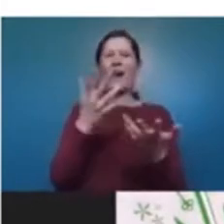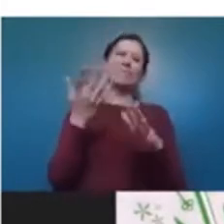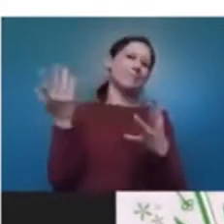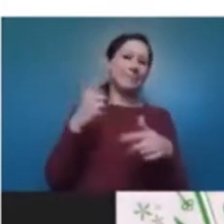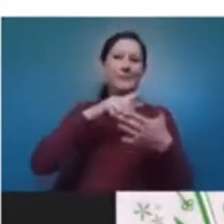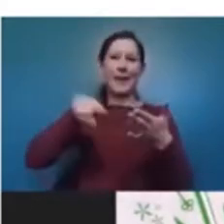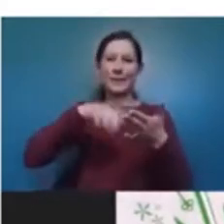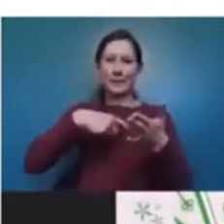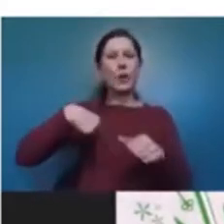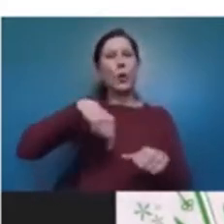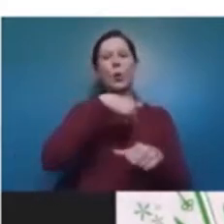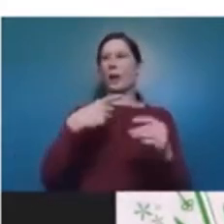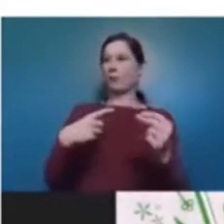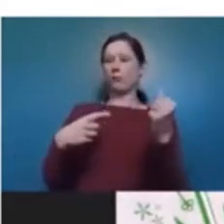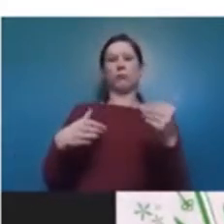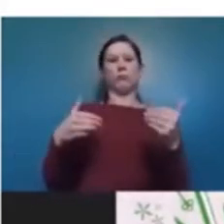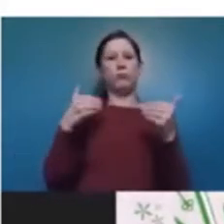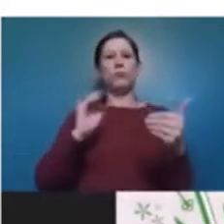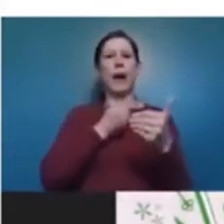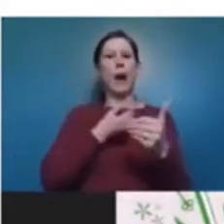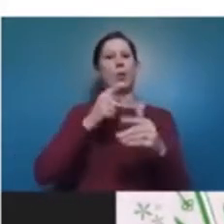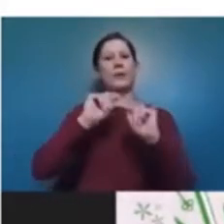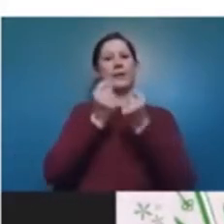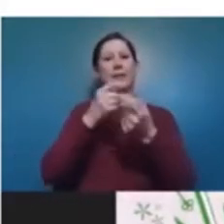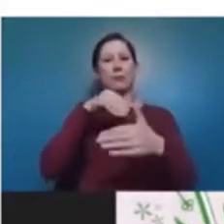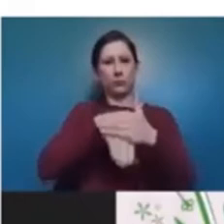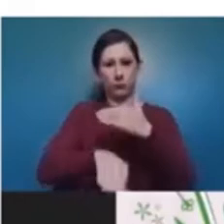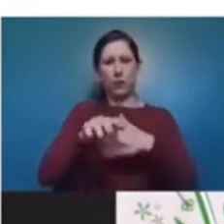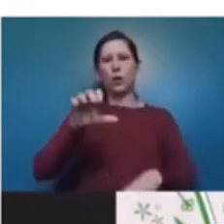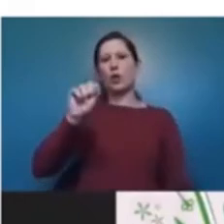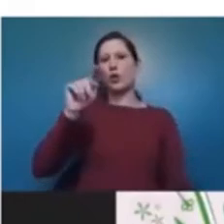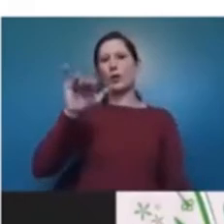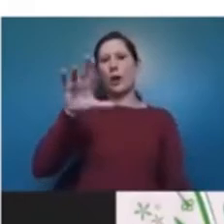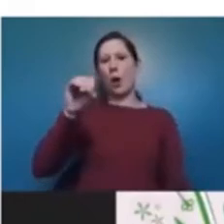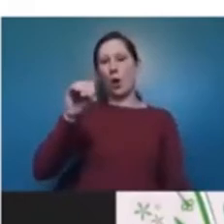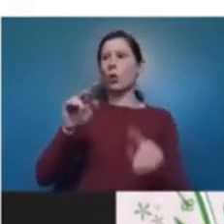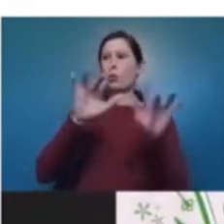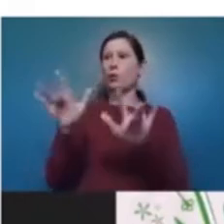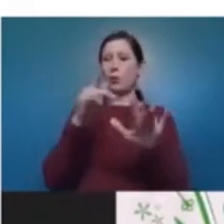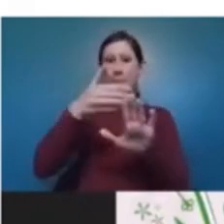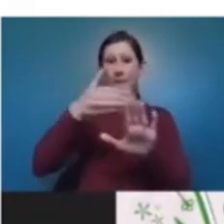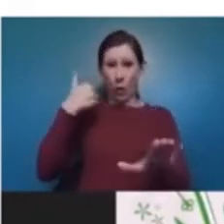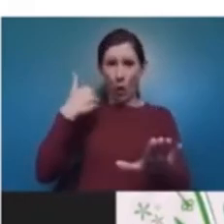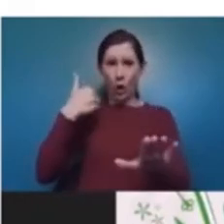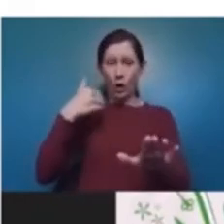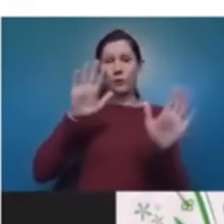Sound and Lighting to get our team into the studio to record the production on Sunday before the lockdown began and then